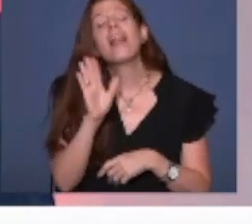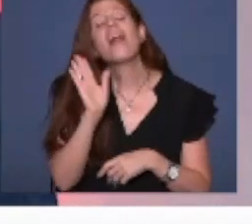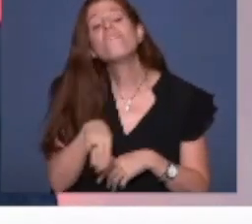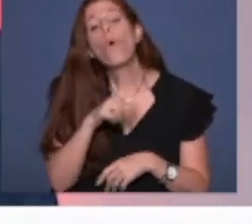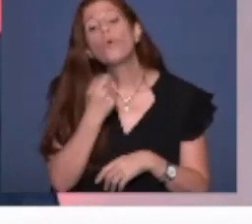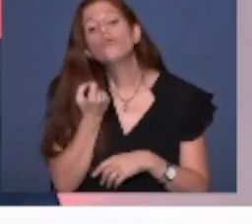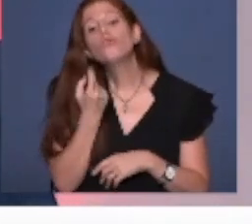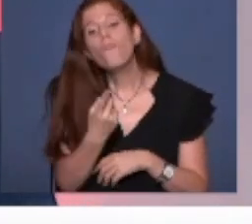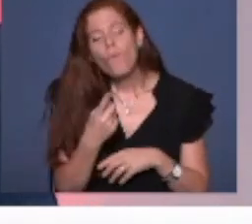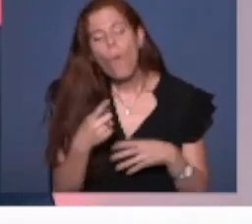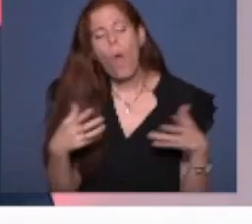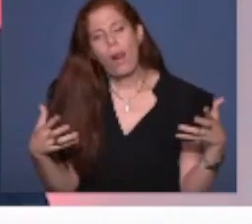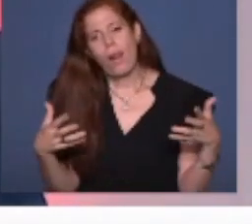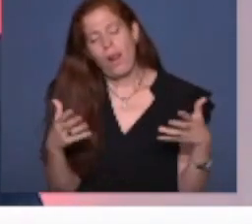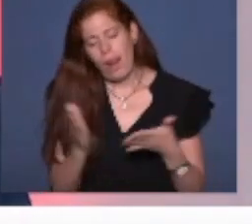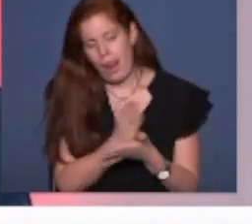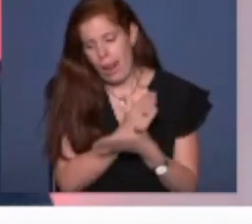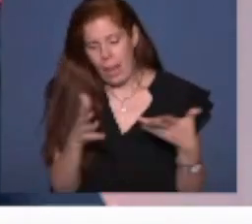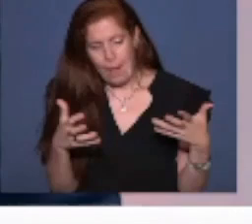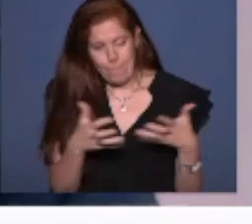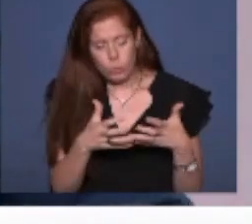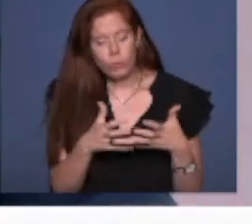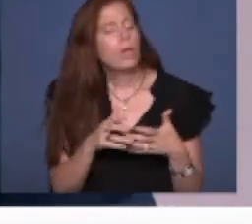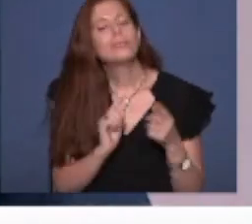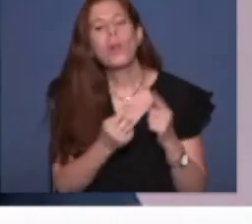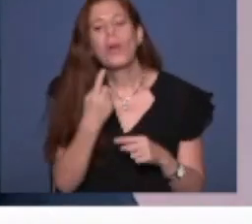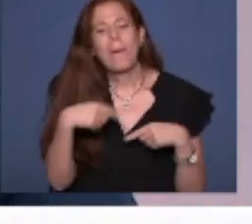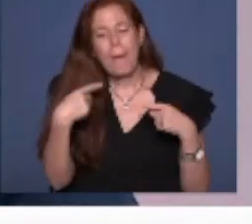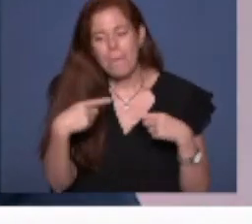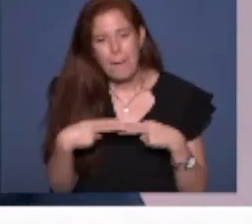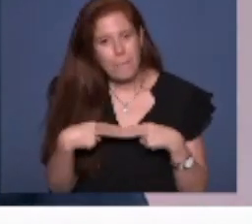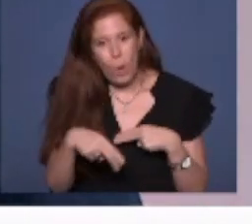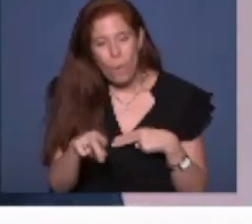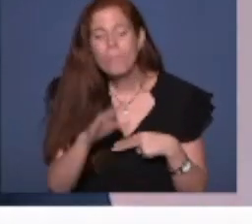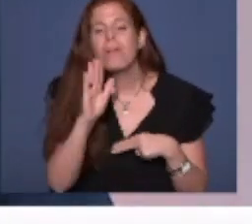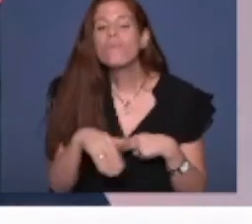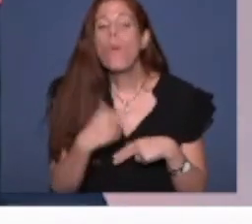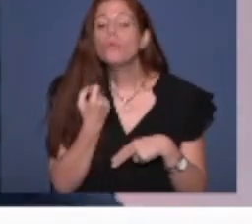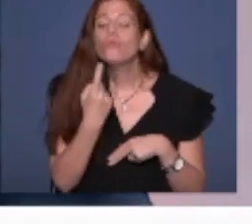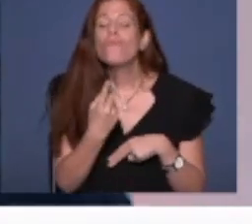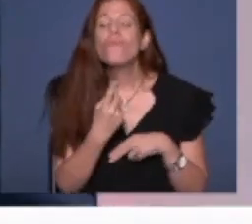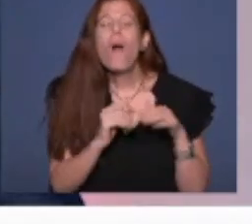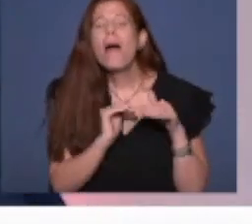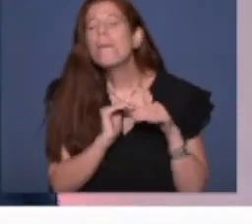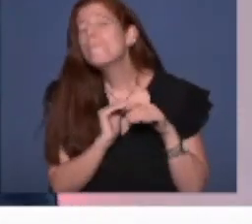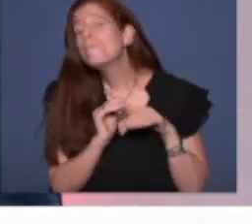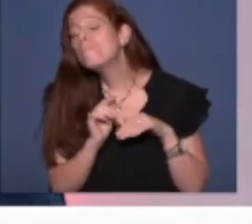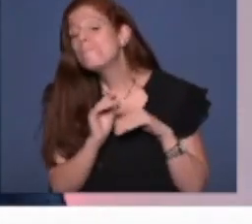it will take at least a week. So there is still so much time until a deal like that could even come to life.